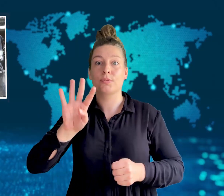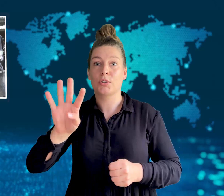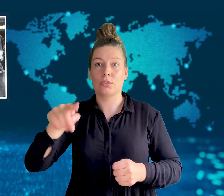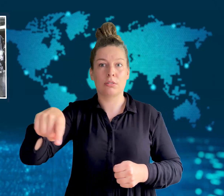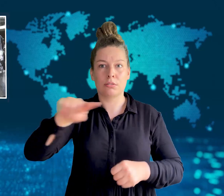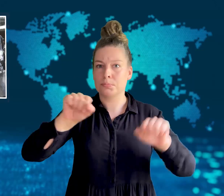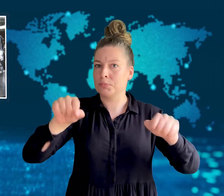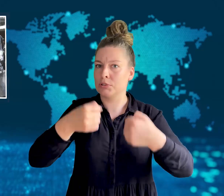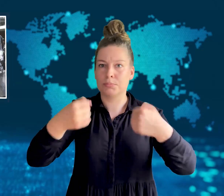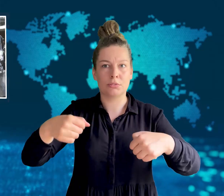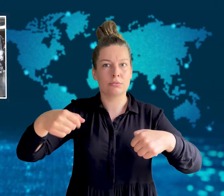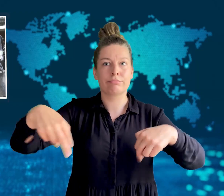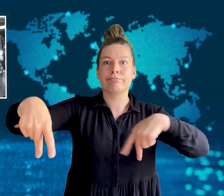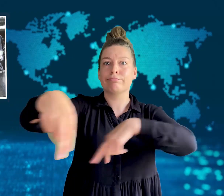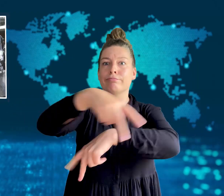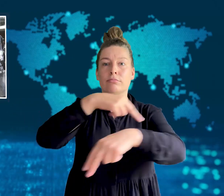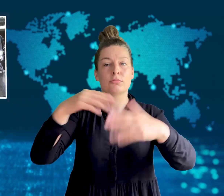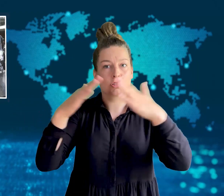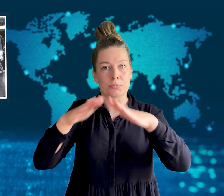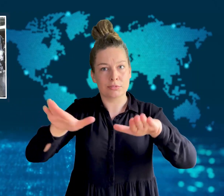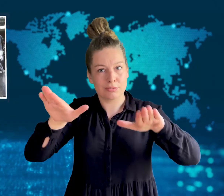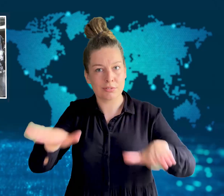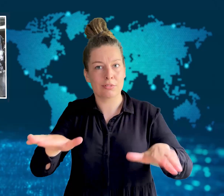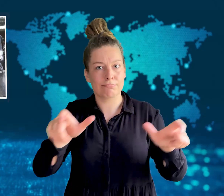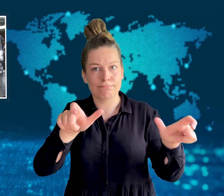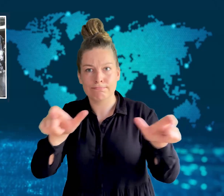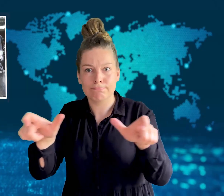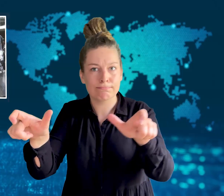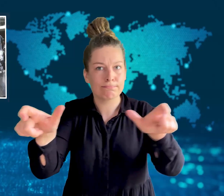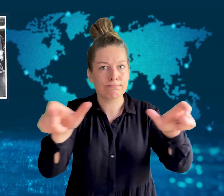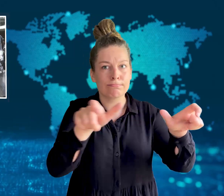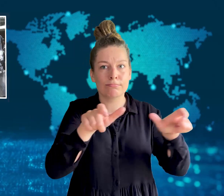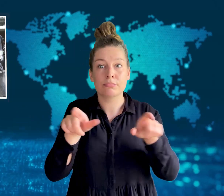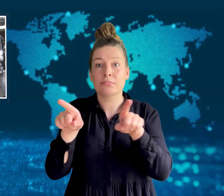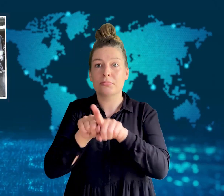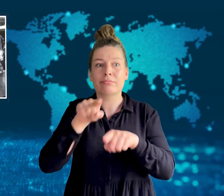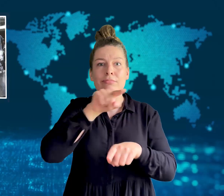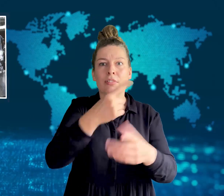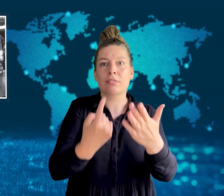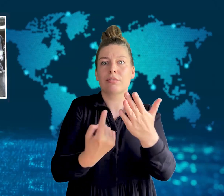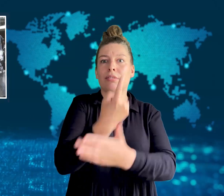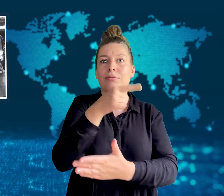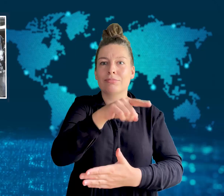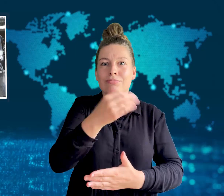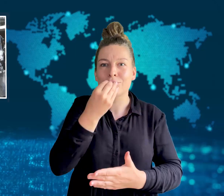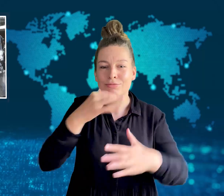that will run from 9 p.m. until 4 a.m. In San Pedro Sula, the location of